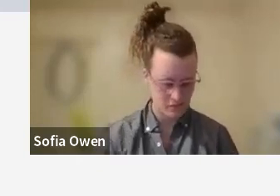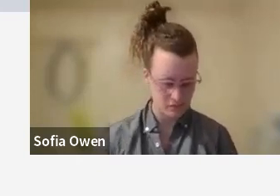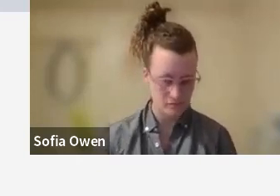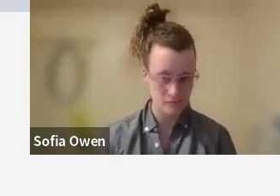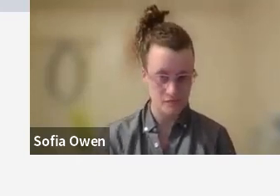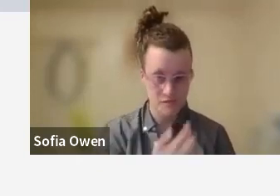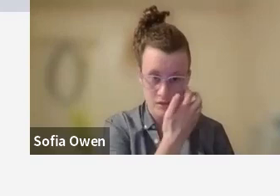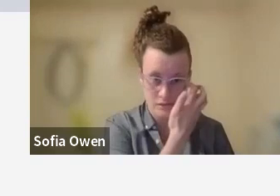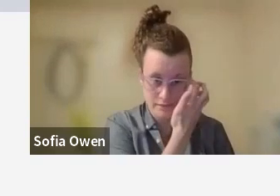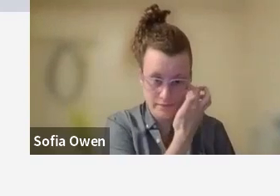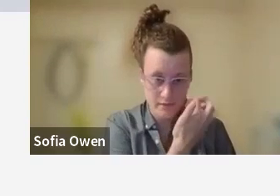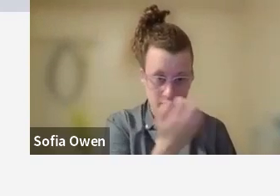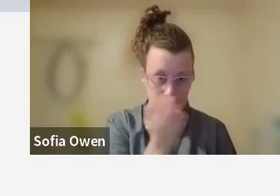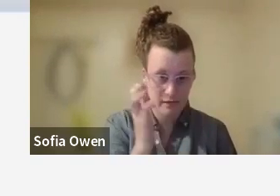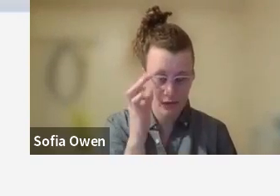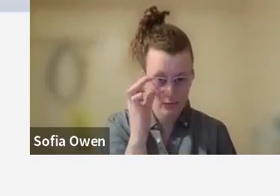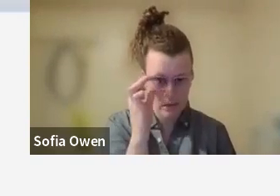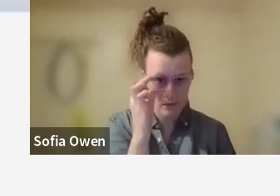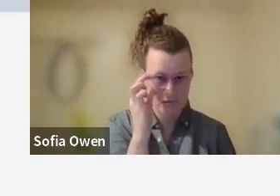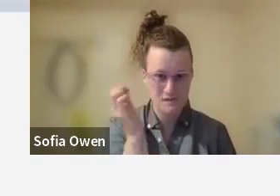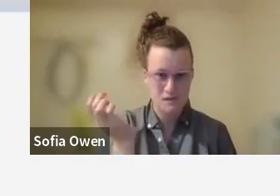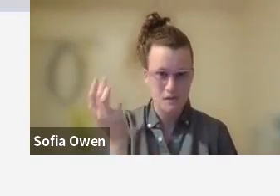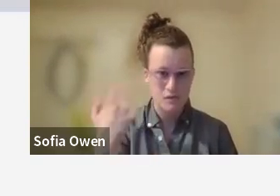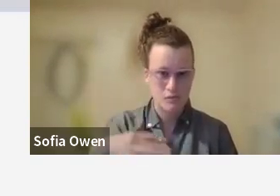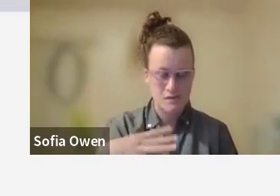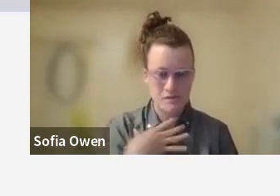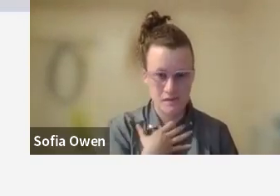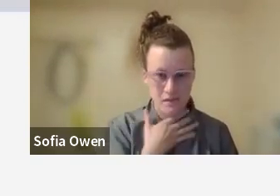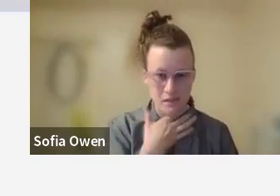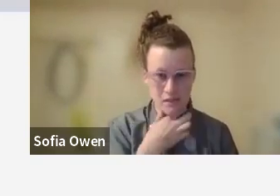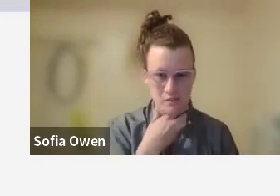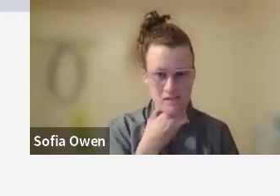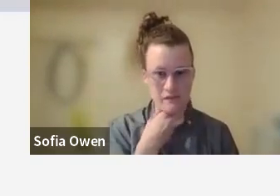Next slide, please.